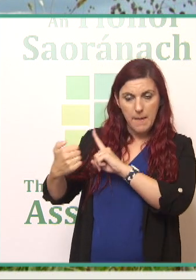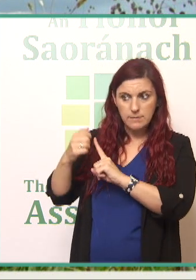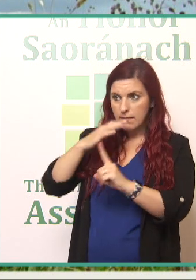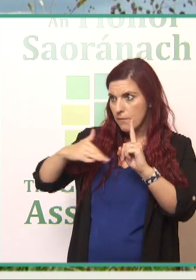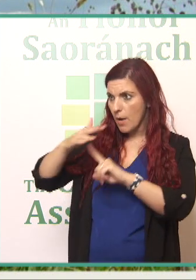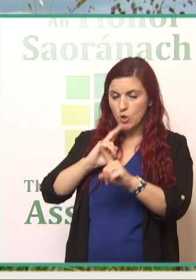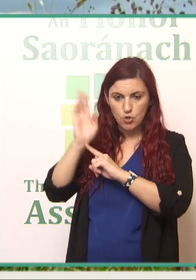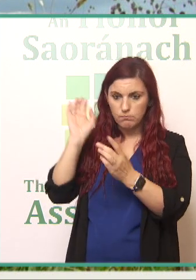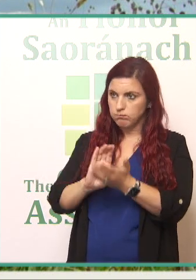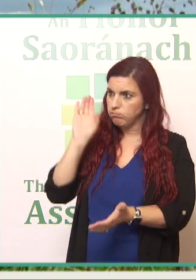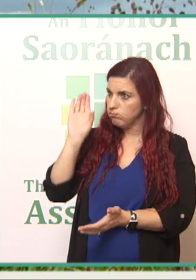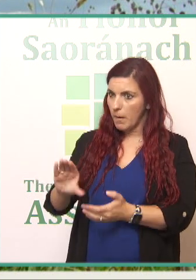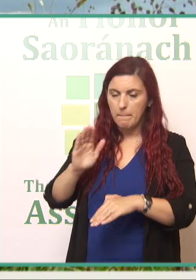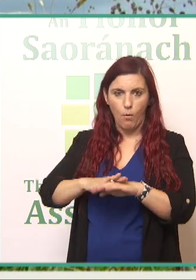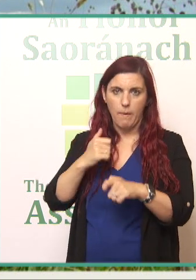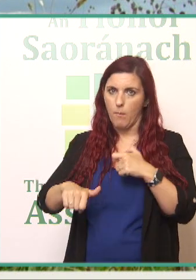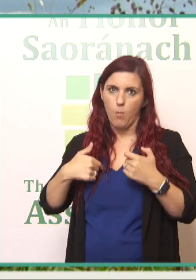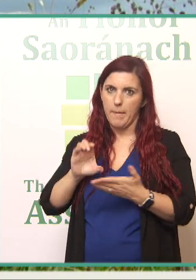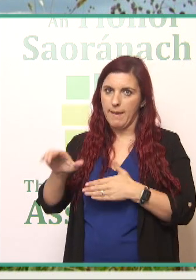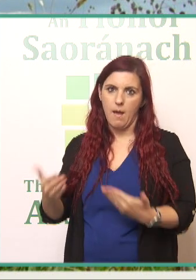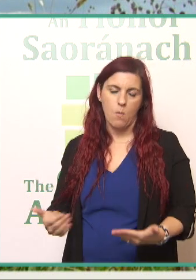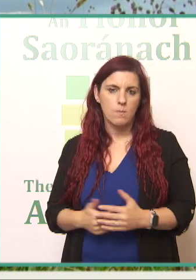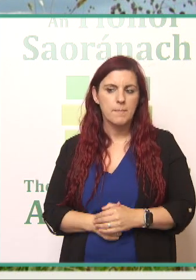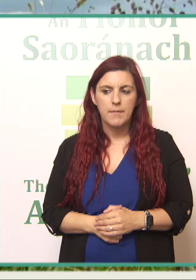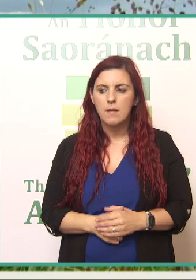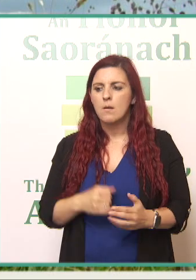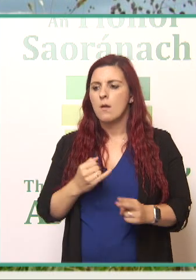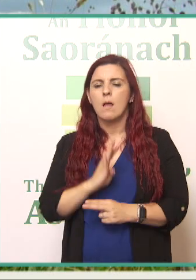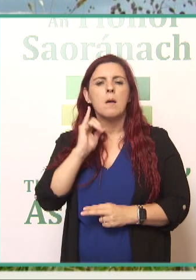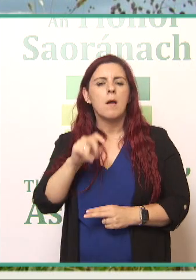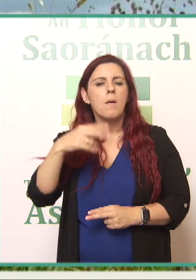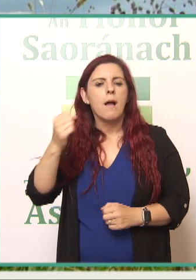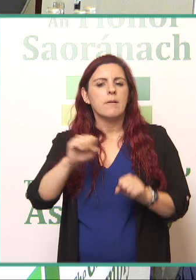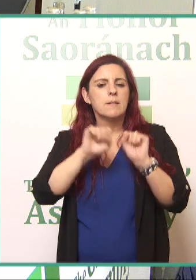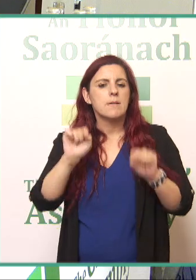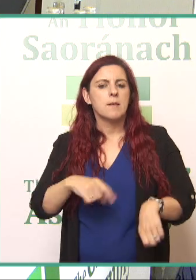way more than being paid at the moment so in the barn we piloted the system about 15 years ago of